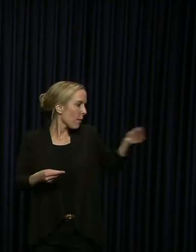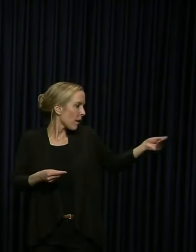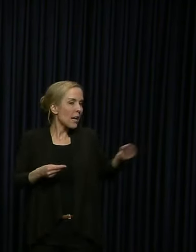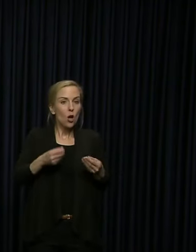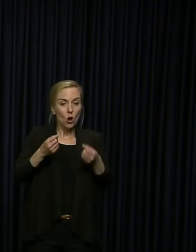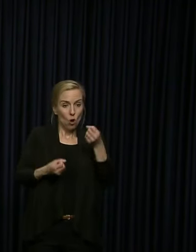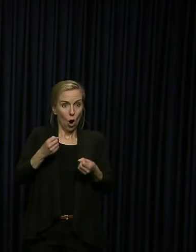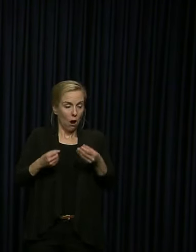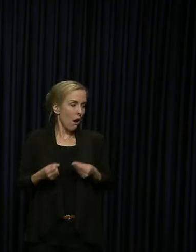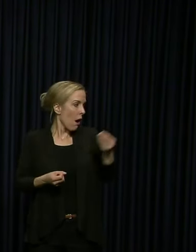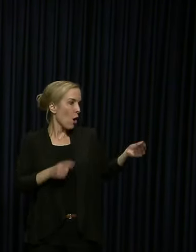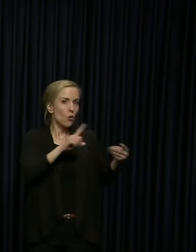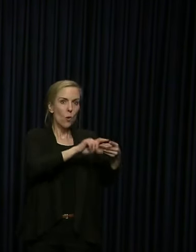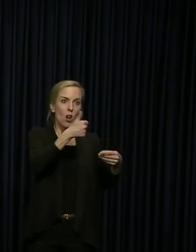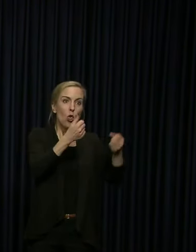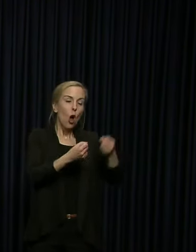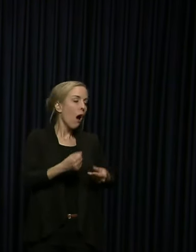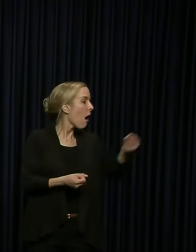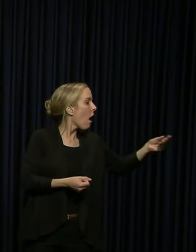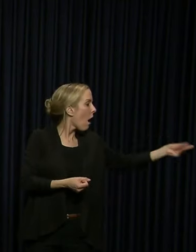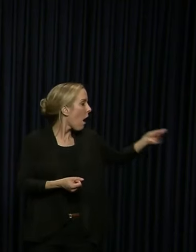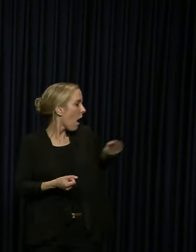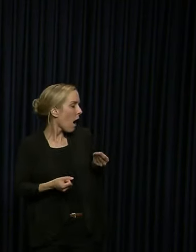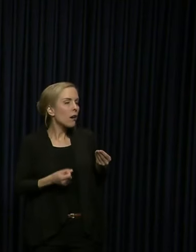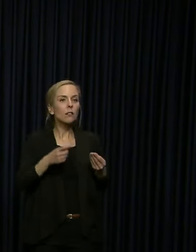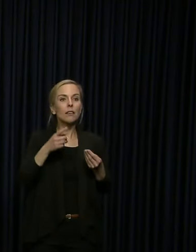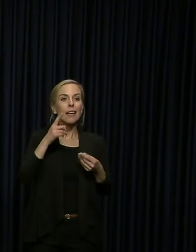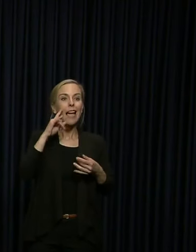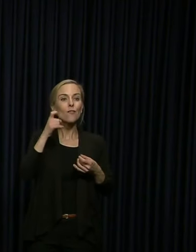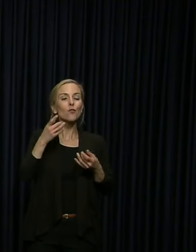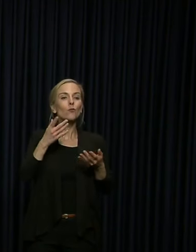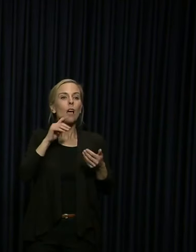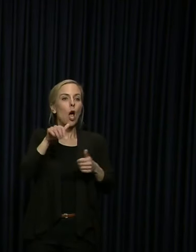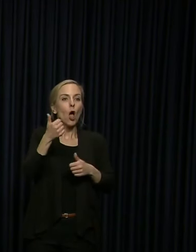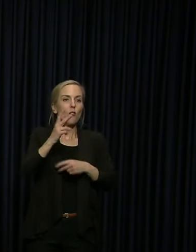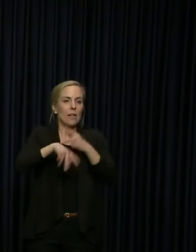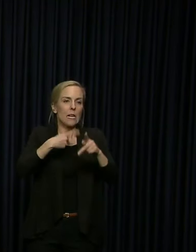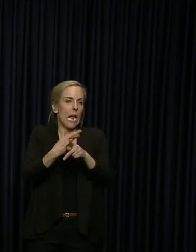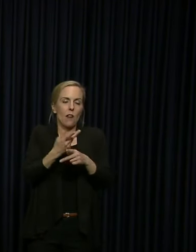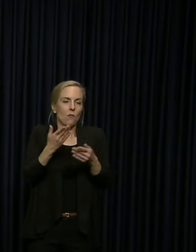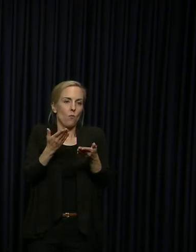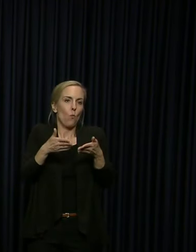SOMEONE ELSE IN THAT POSITION.